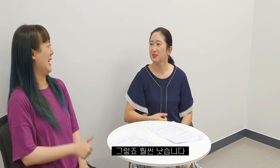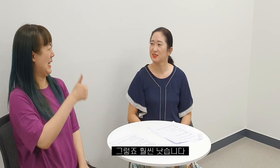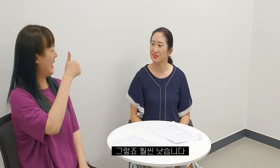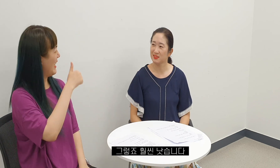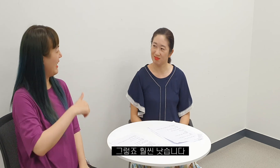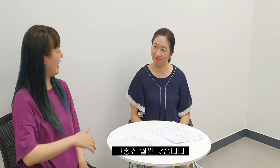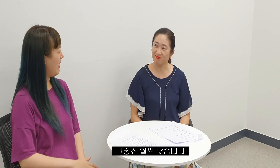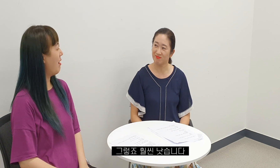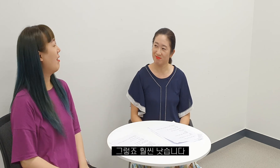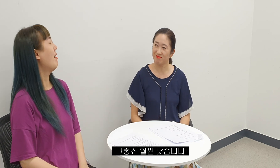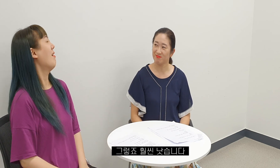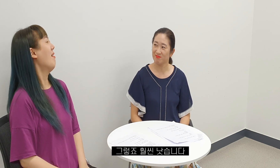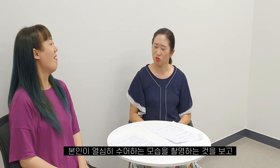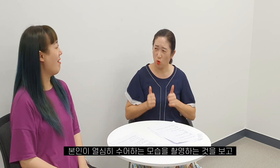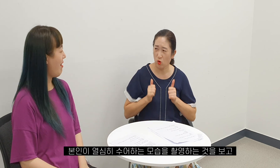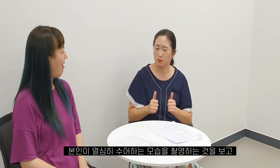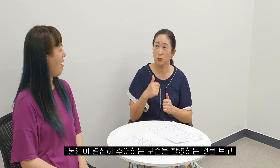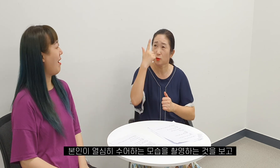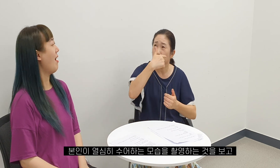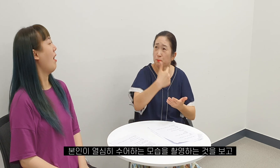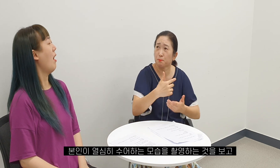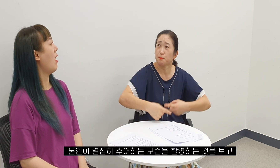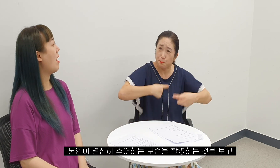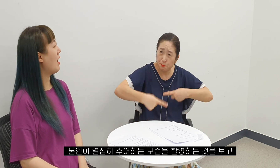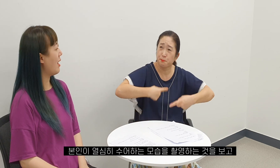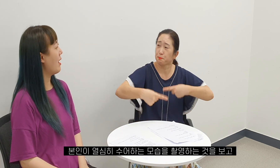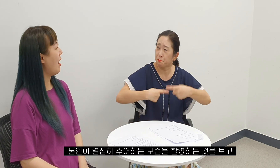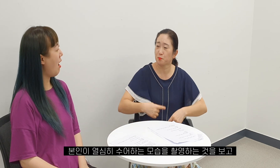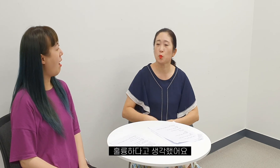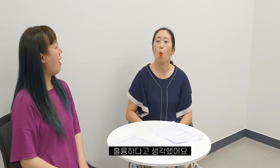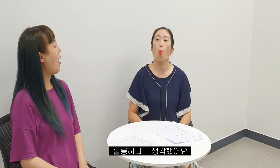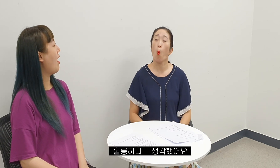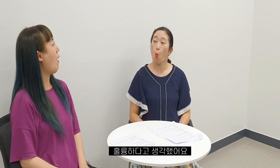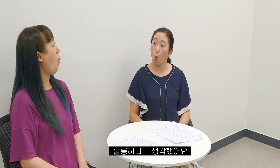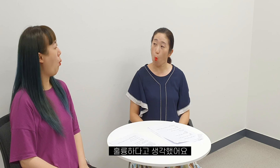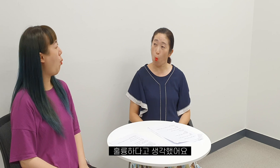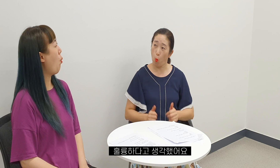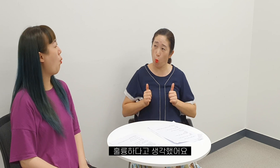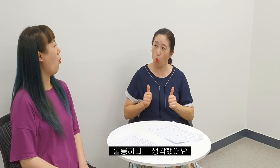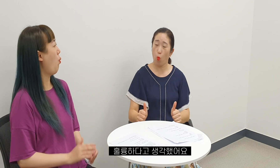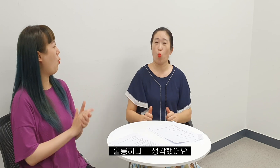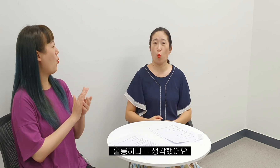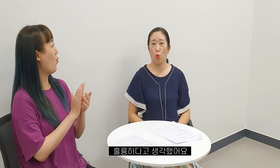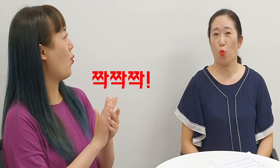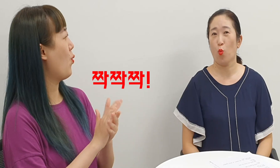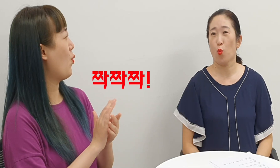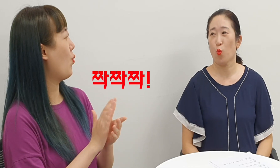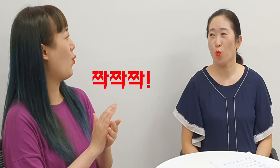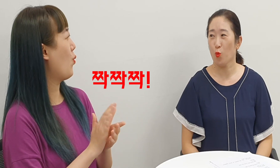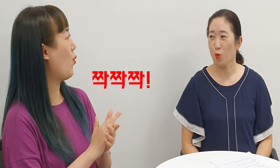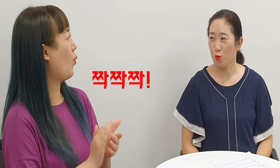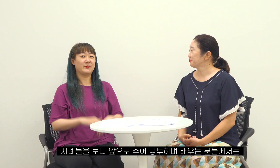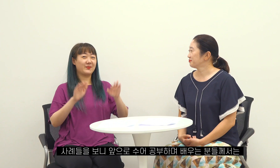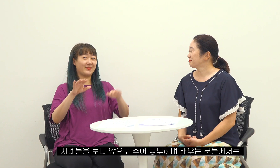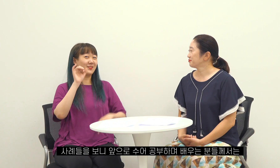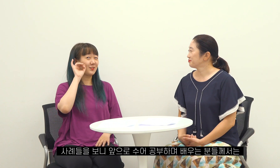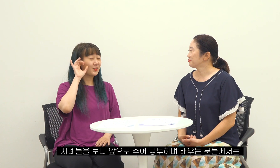Yes, it is. Much better. When I saw him filming a sign showing his hard work, I thought it was great. After reading Teacher Gwi-ok’s explanation,